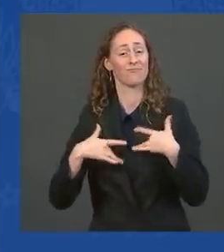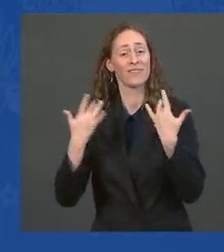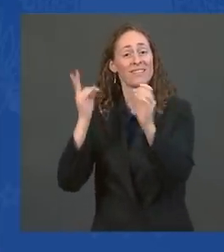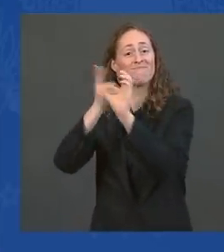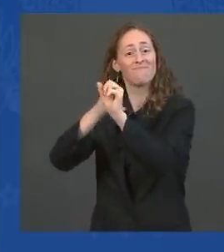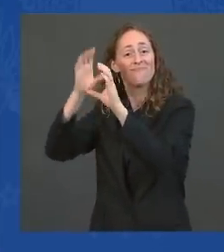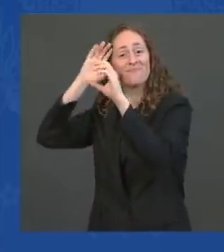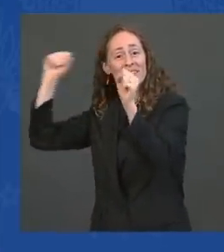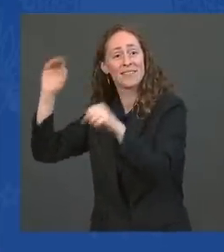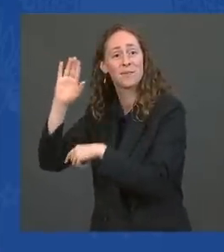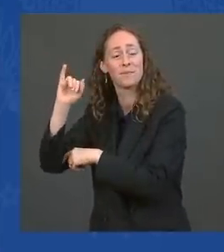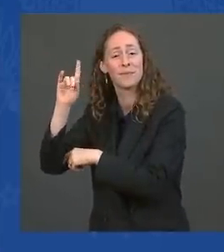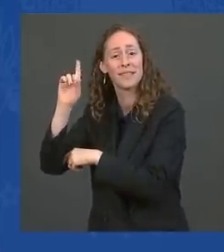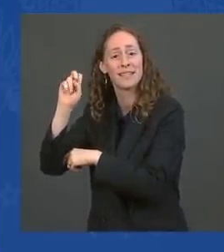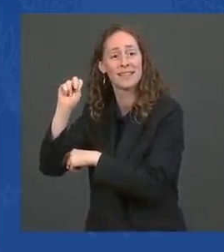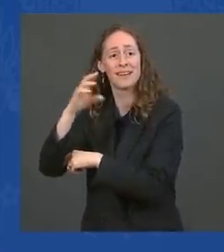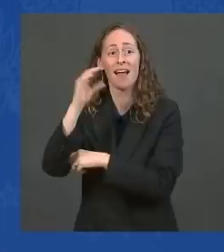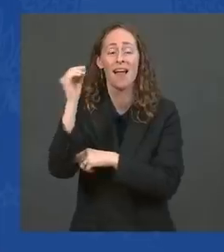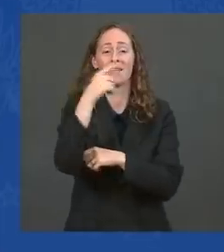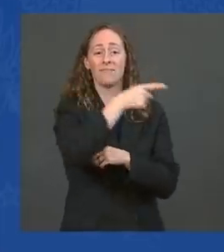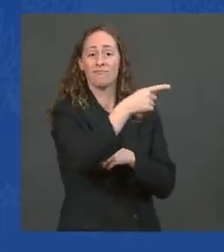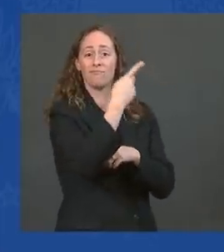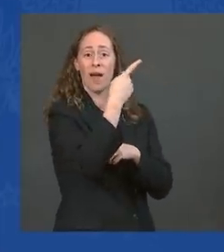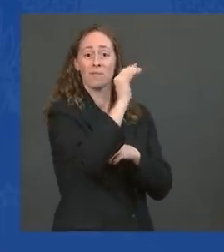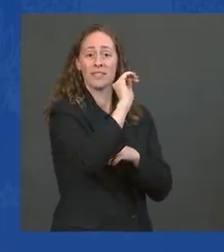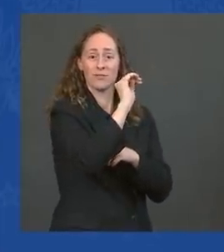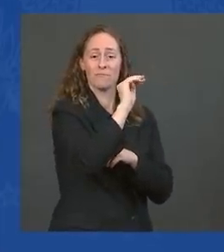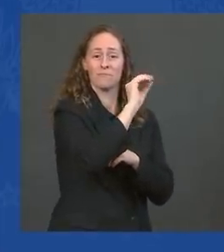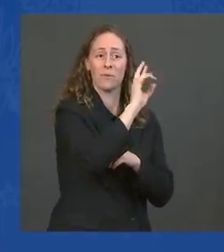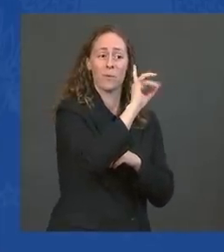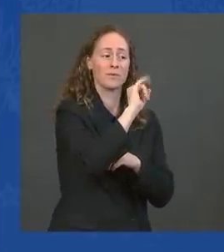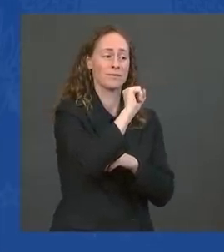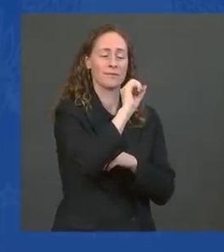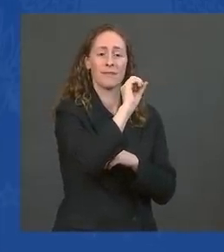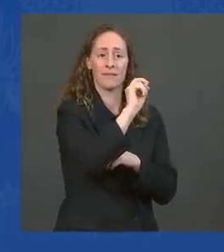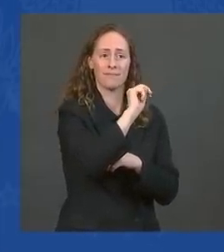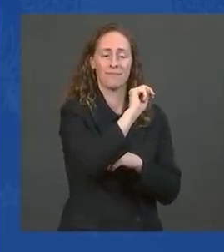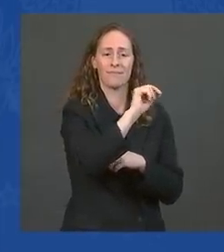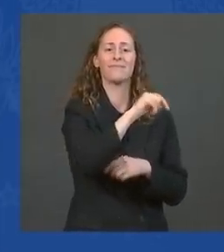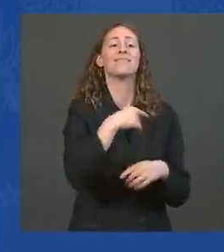to announce that the United Kingdom, Australia, and the United States